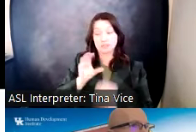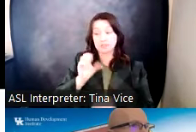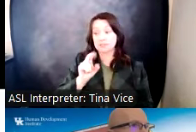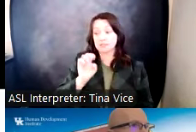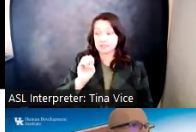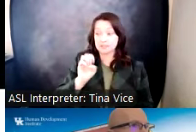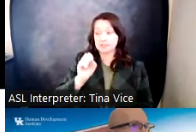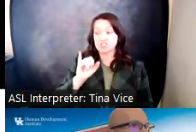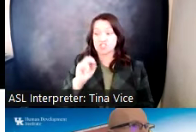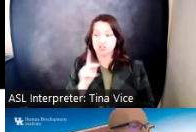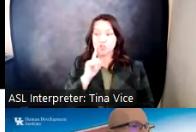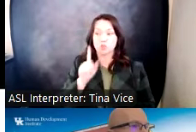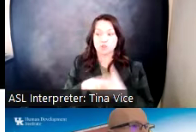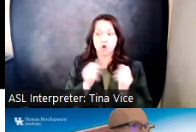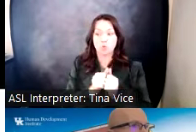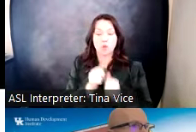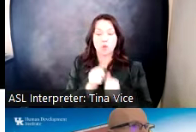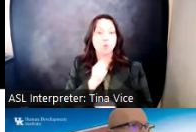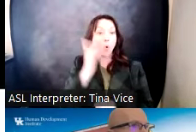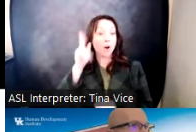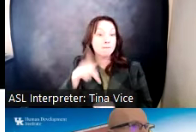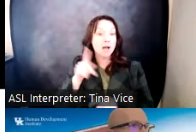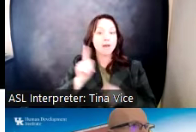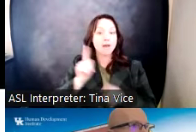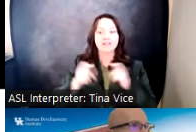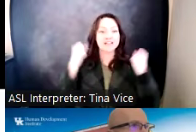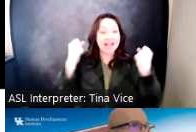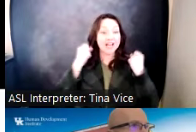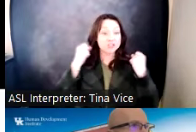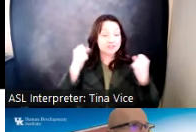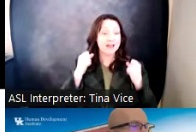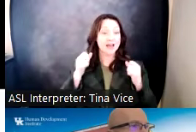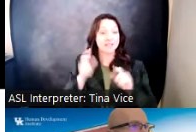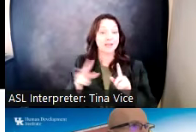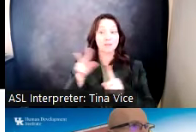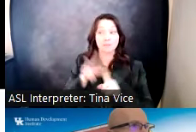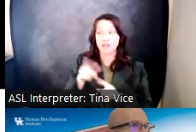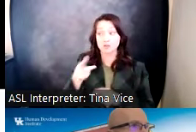we would teach them different exercises that they could then apply to their own life. So things like jumping jacks,